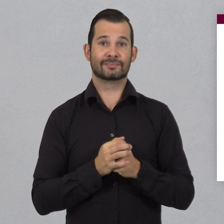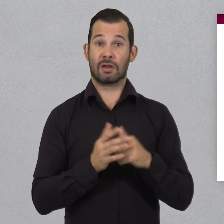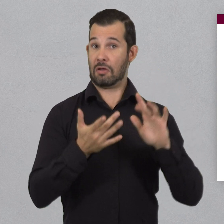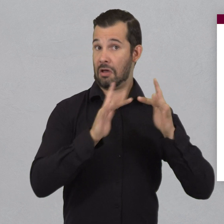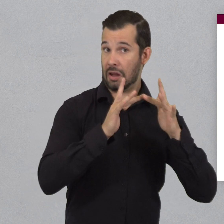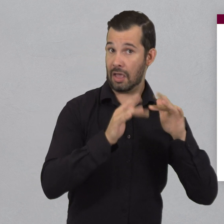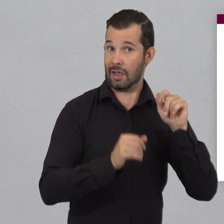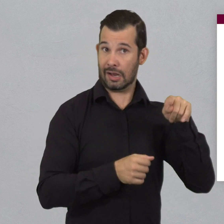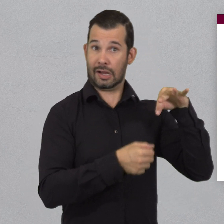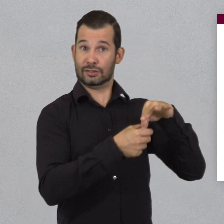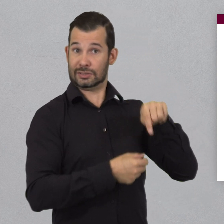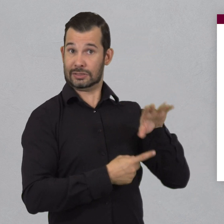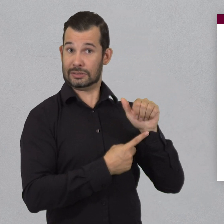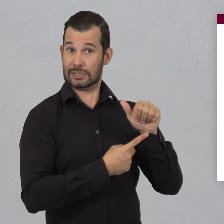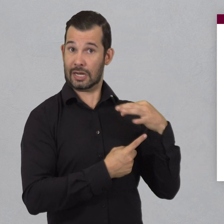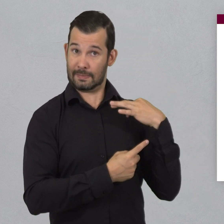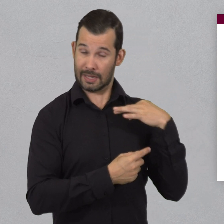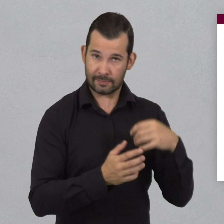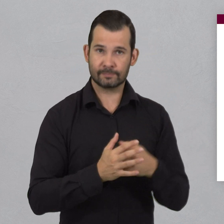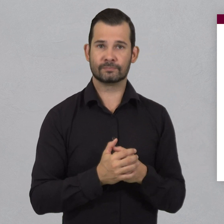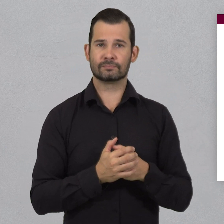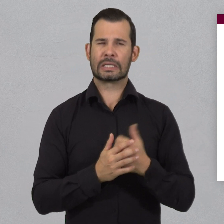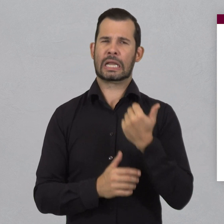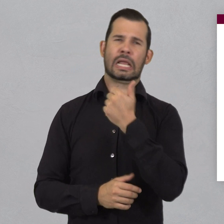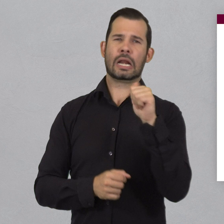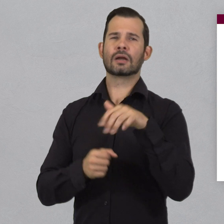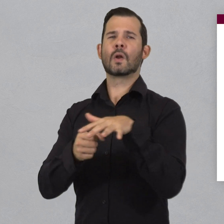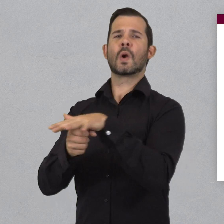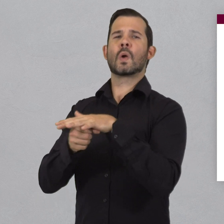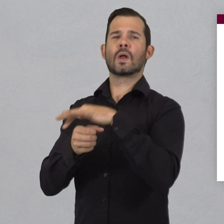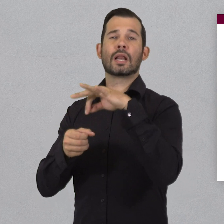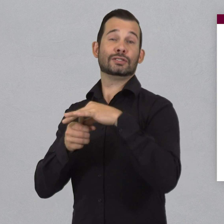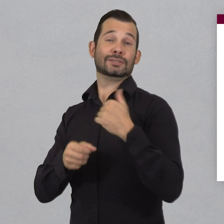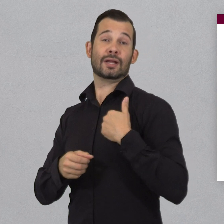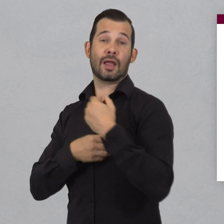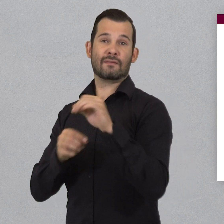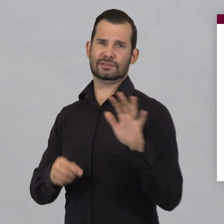· Online at elections.ca · At any local Elections